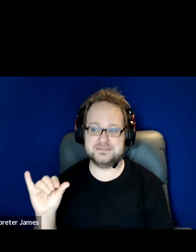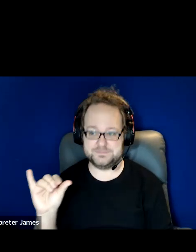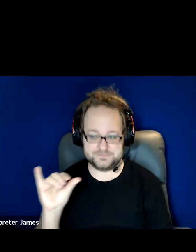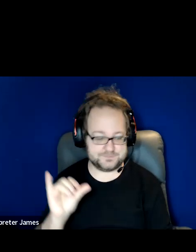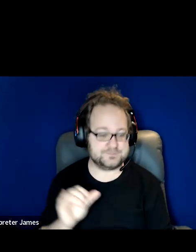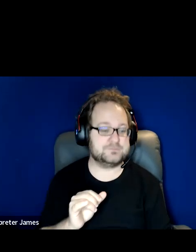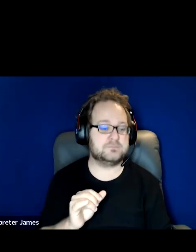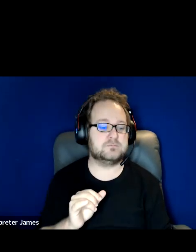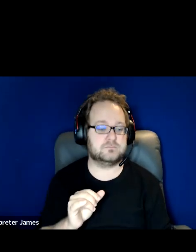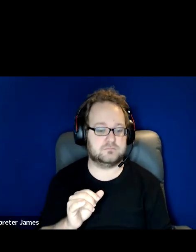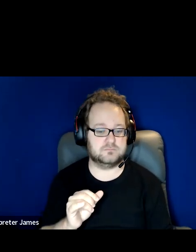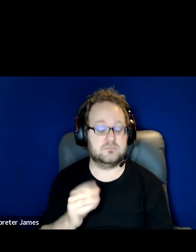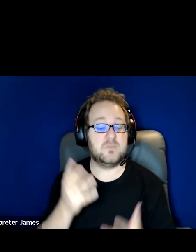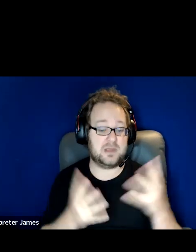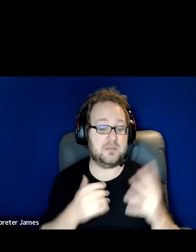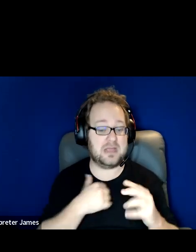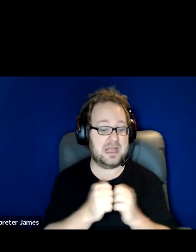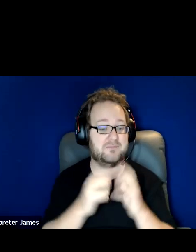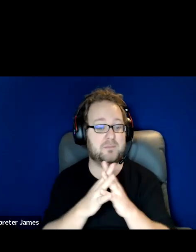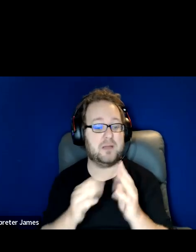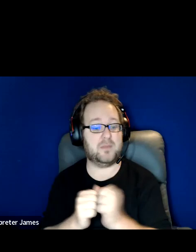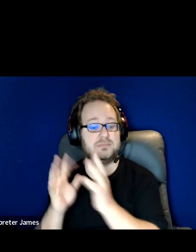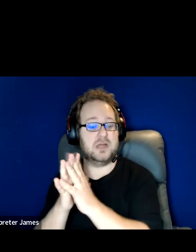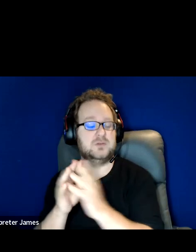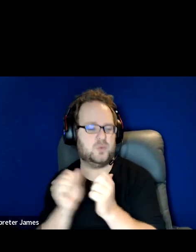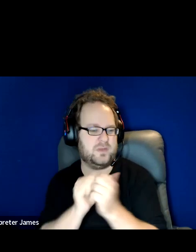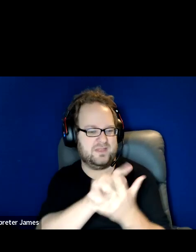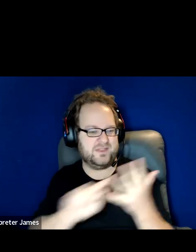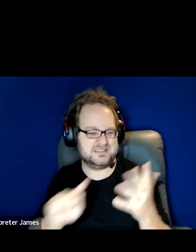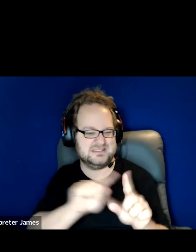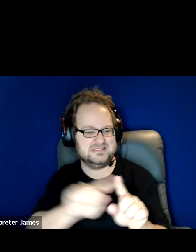or pop up sites with these groups may be available. We